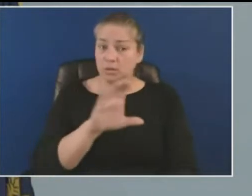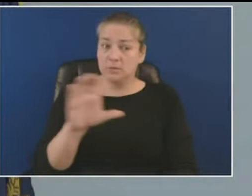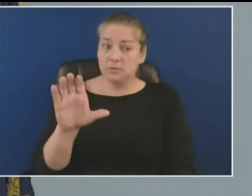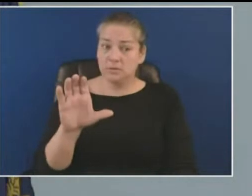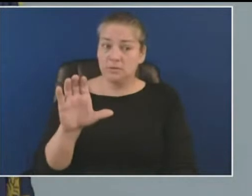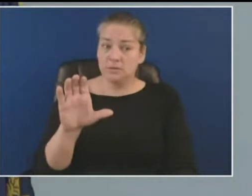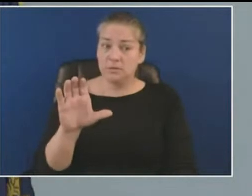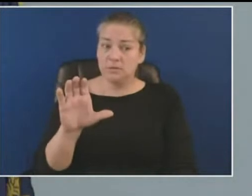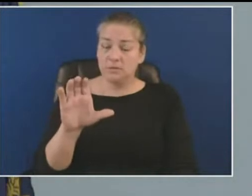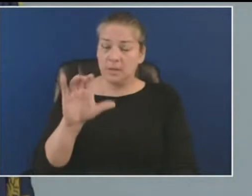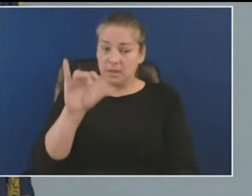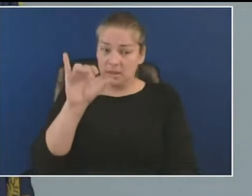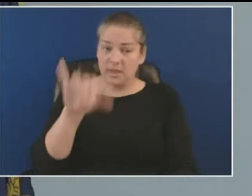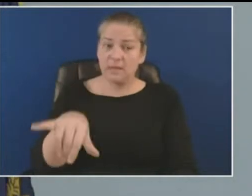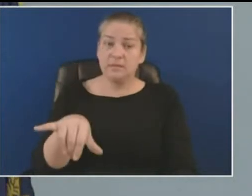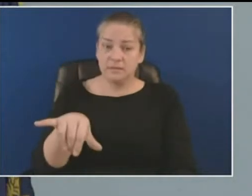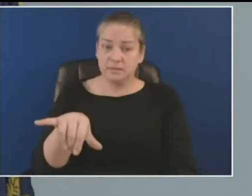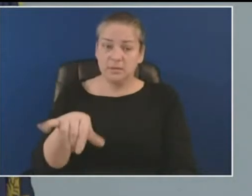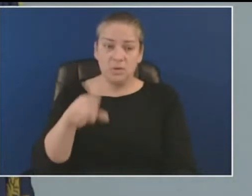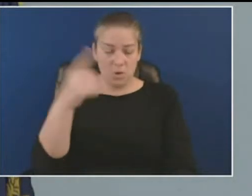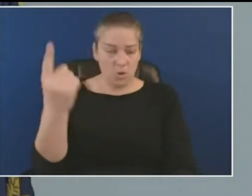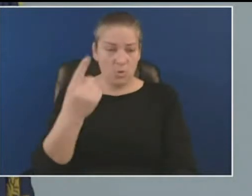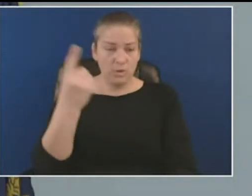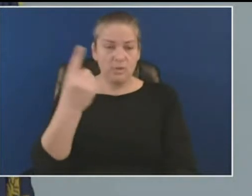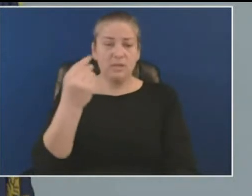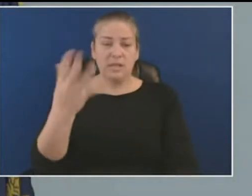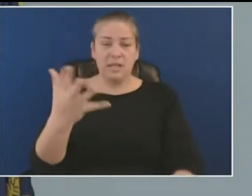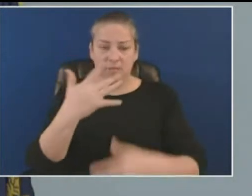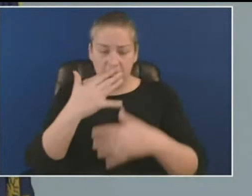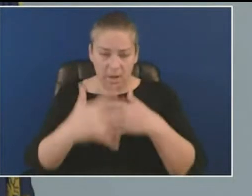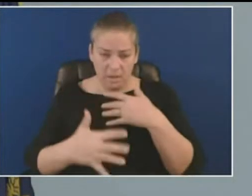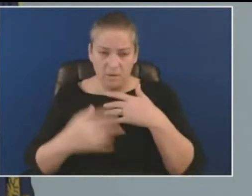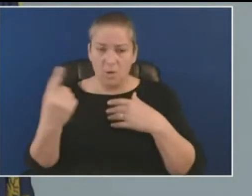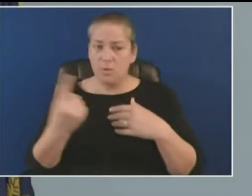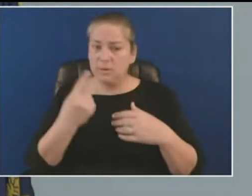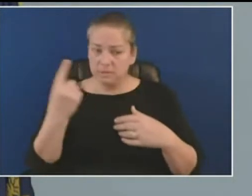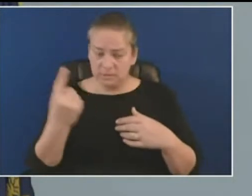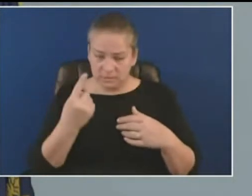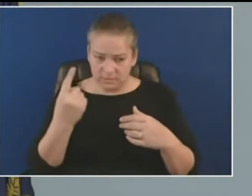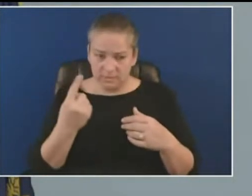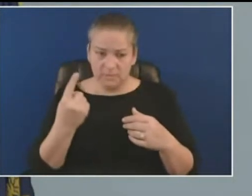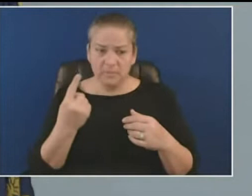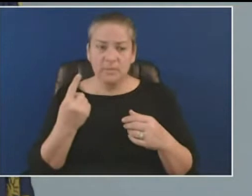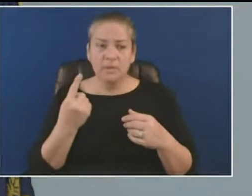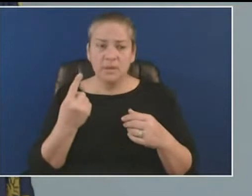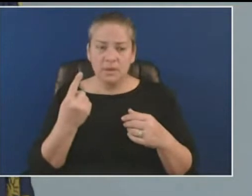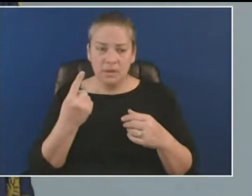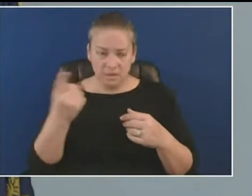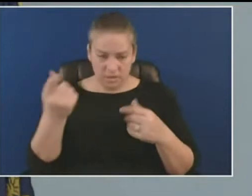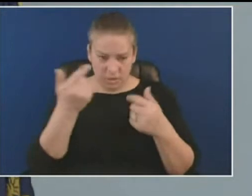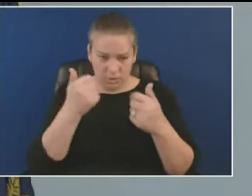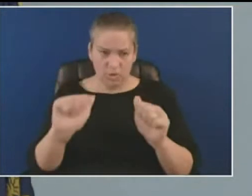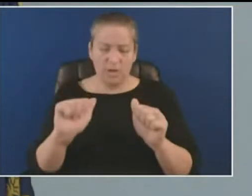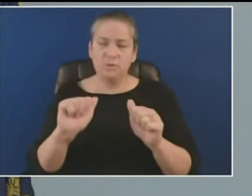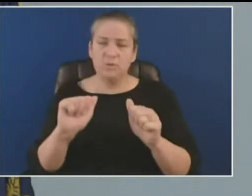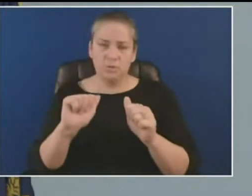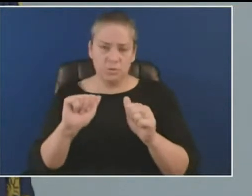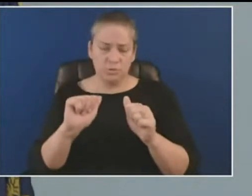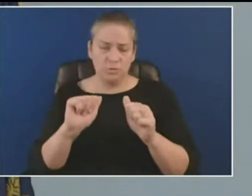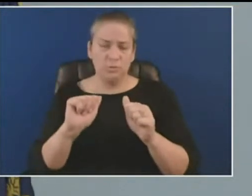give blood and they're there. Actually trying to get more blood as we speak. There's and also and.